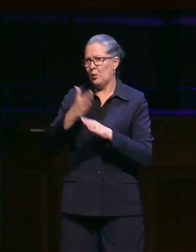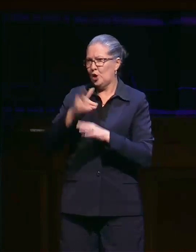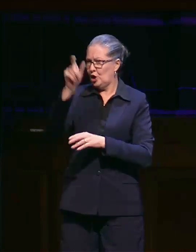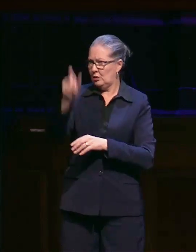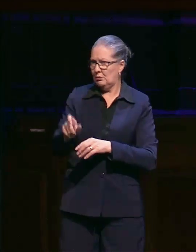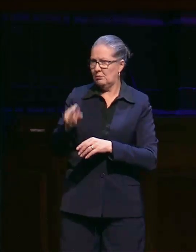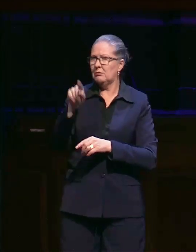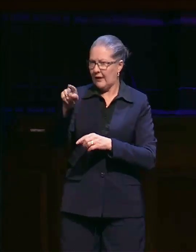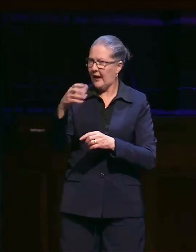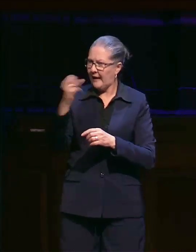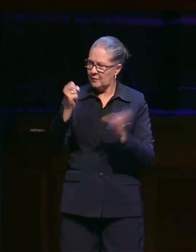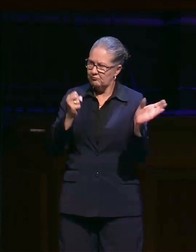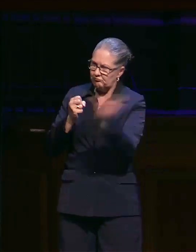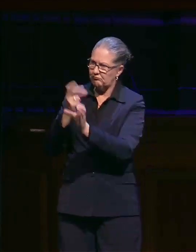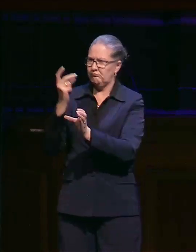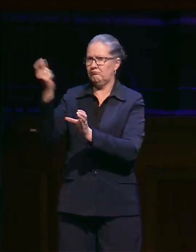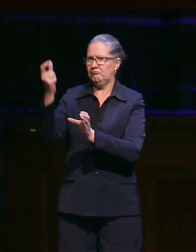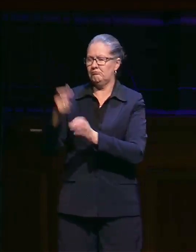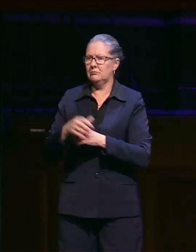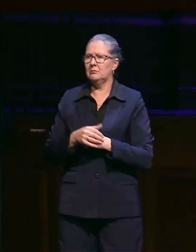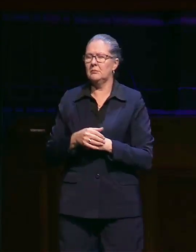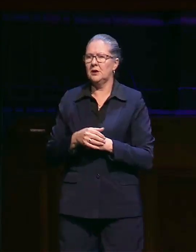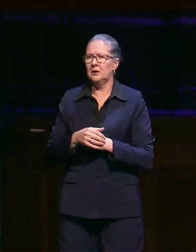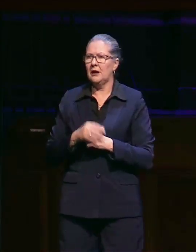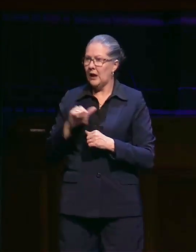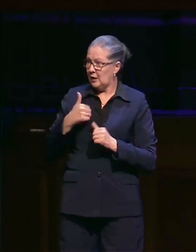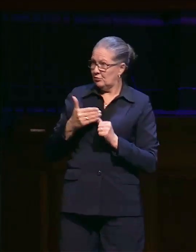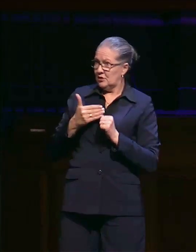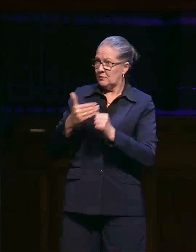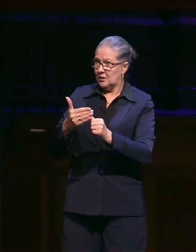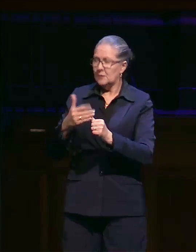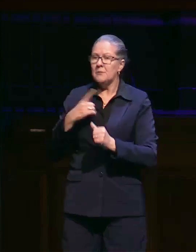available now all of this responds to the idea that New Zealanders well-being